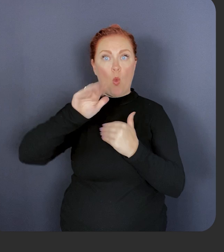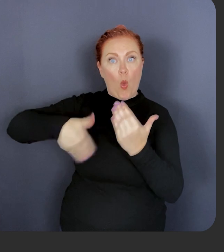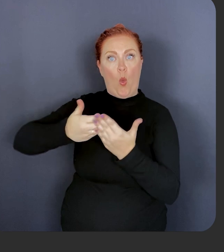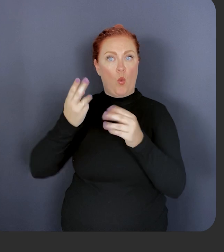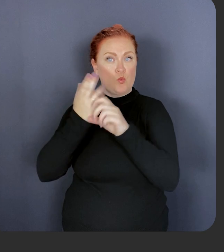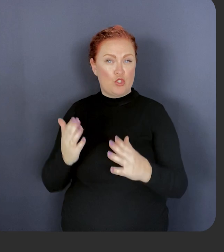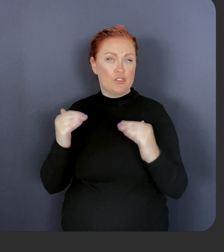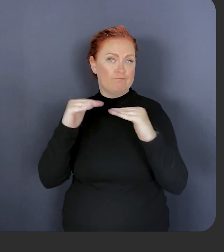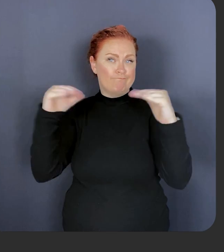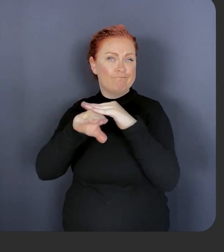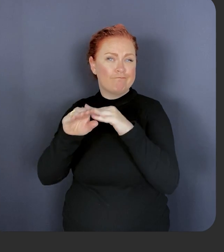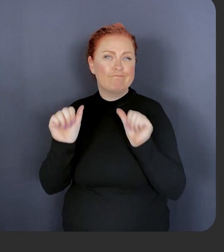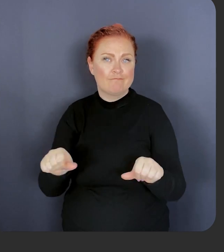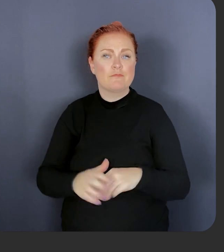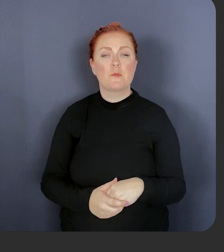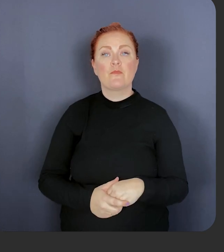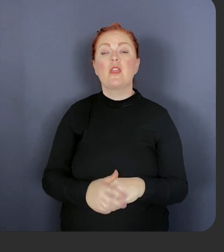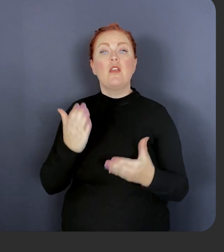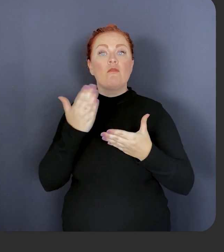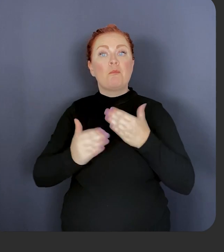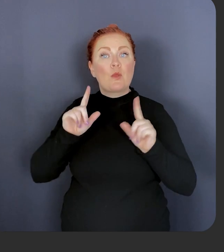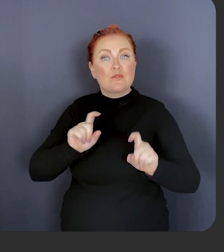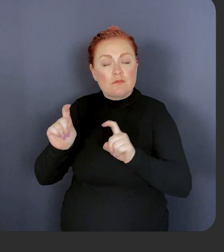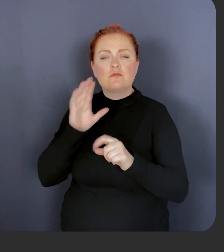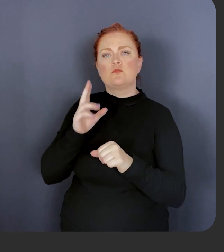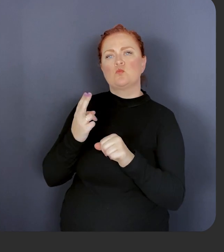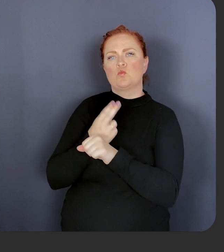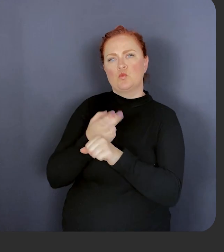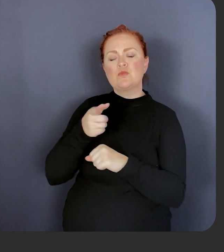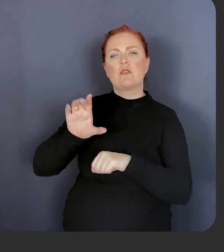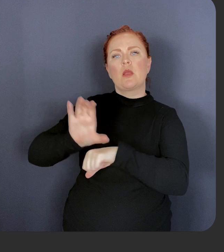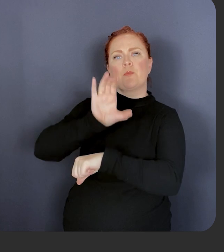To manually test applications for accessibility in this course, we'll be turning on this computer's